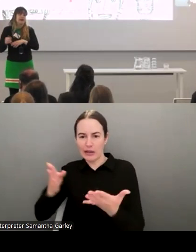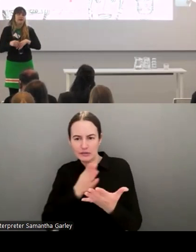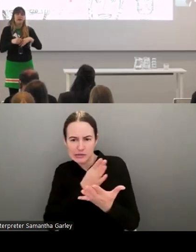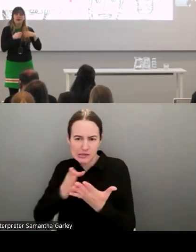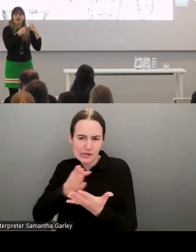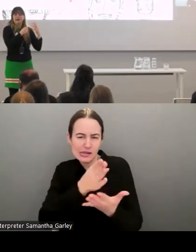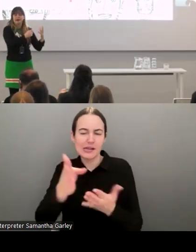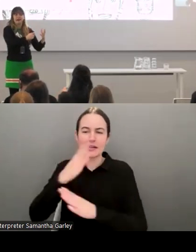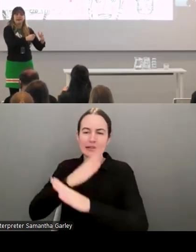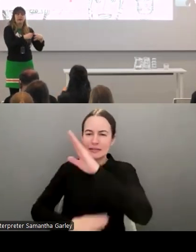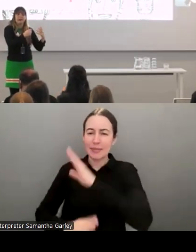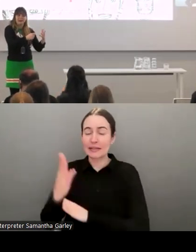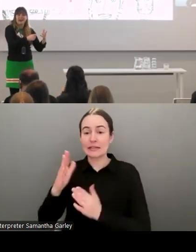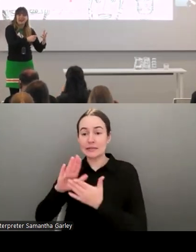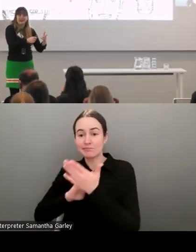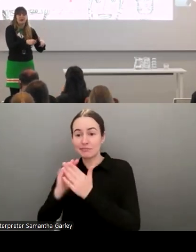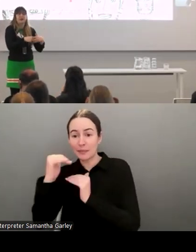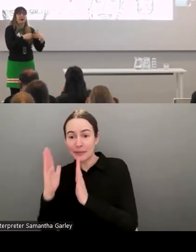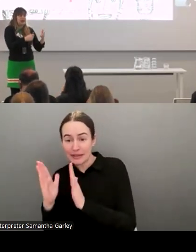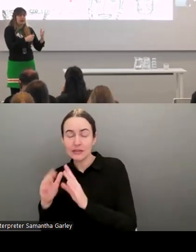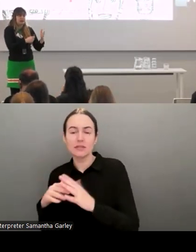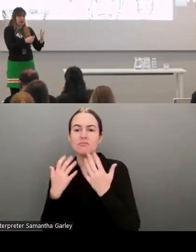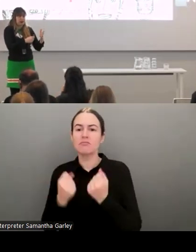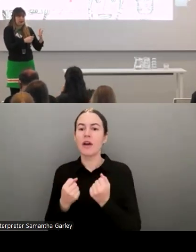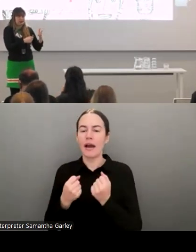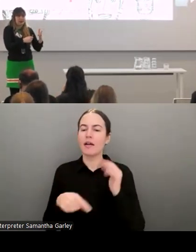both how disability is problematic and a medical model of disability